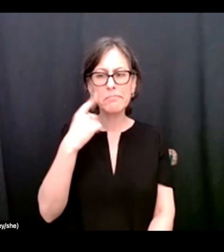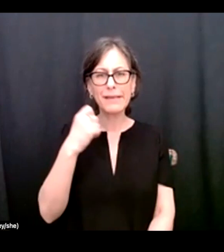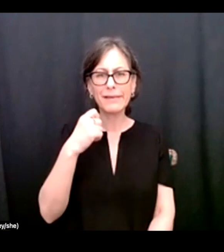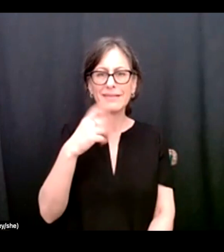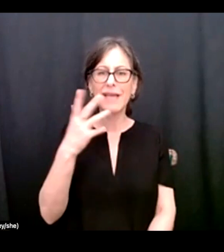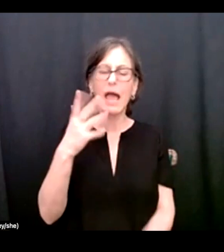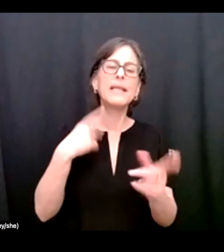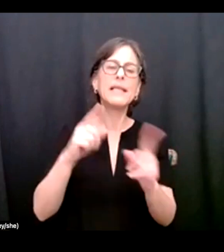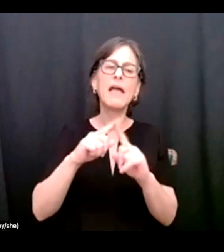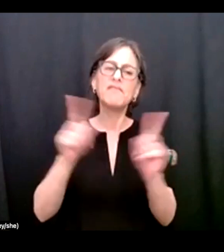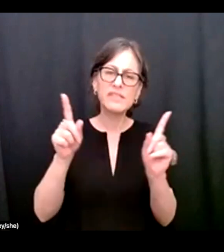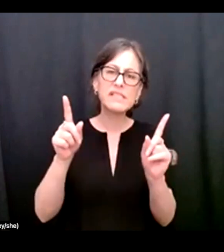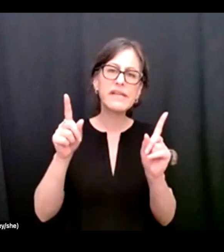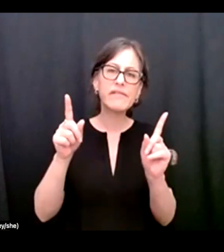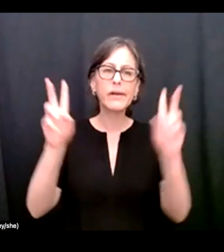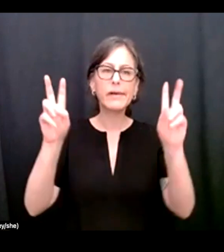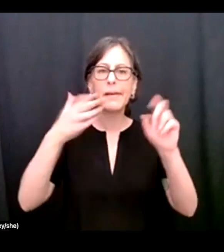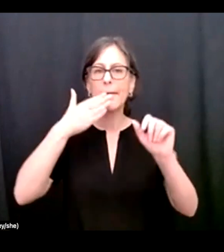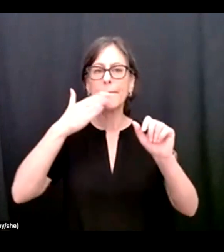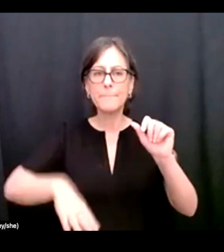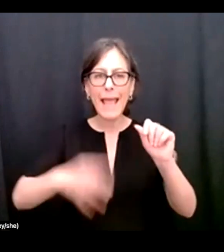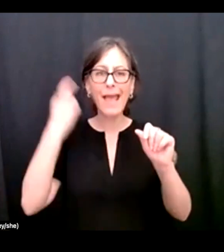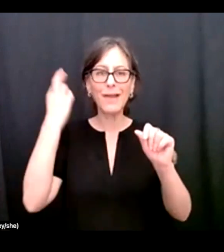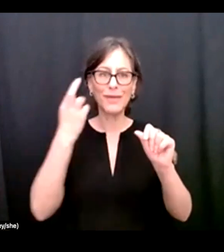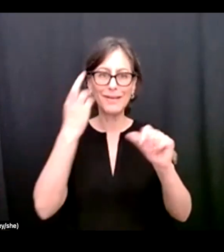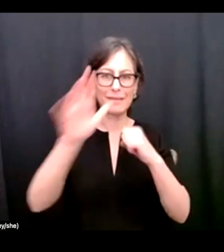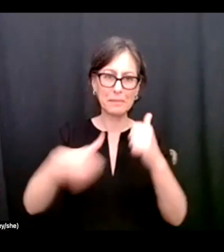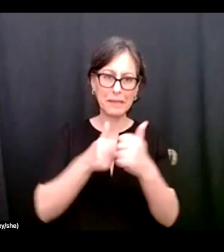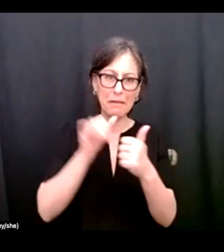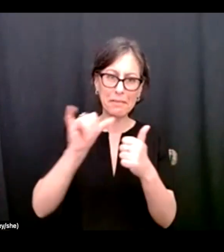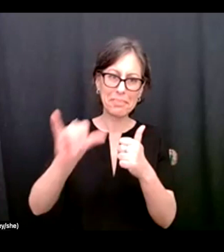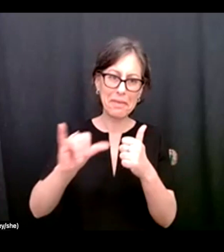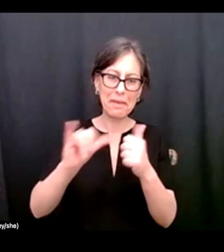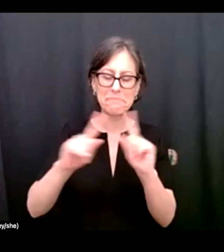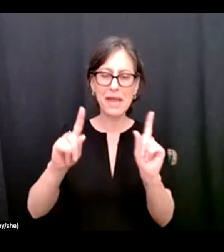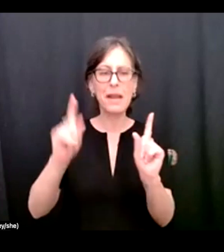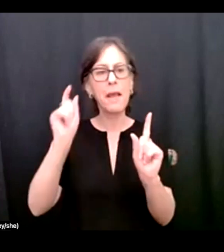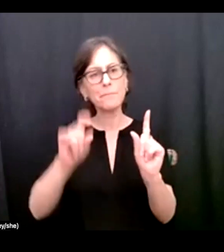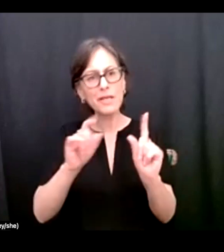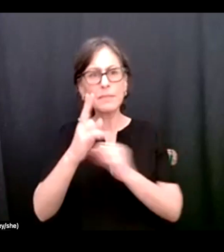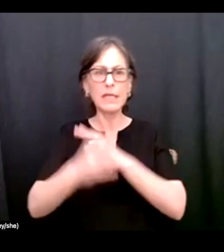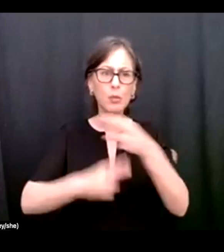there's different bad, bad rationales for this, but you know, it has to be universal or